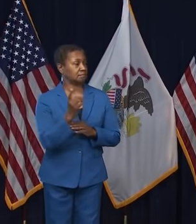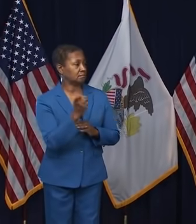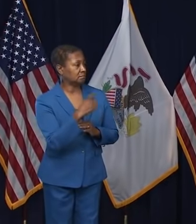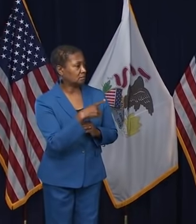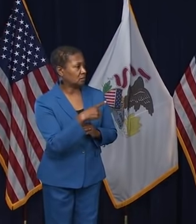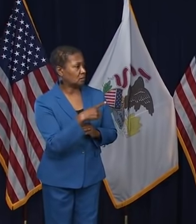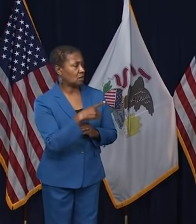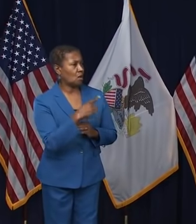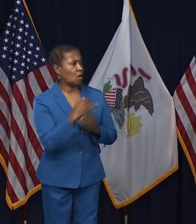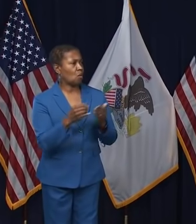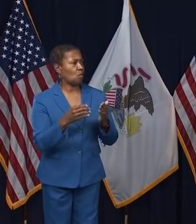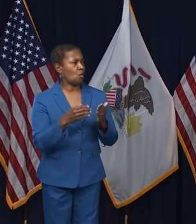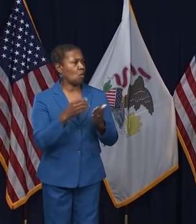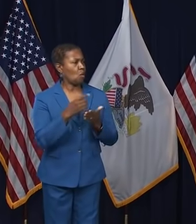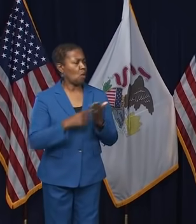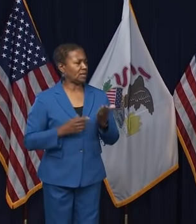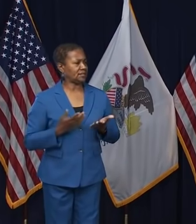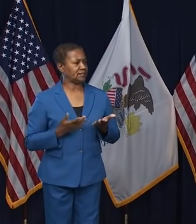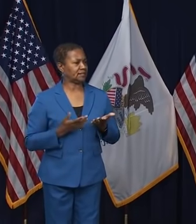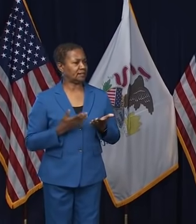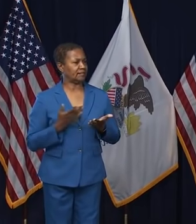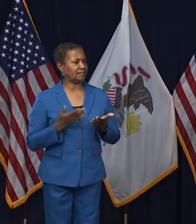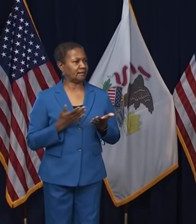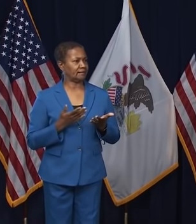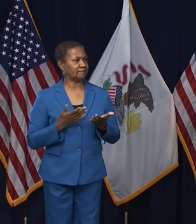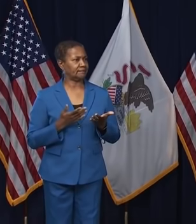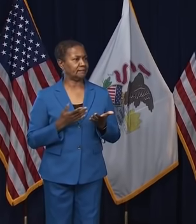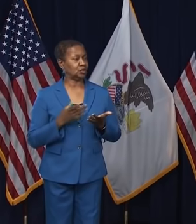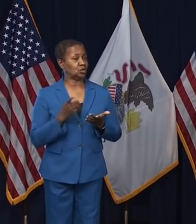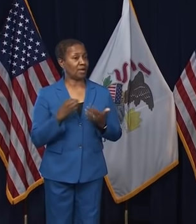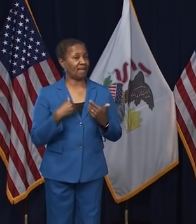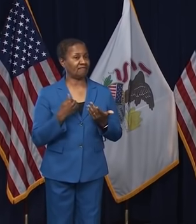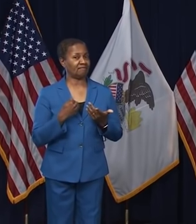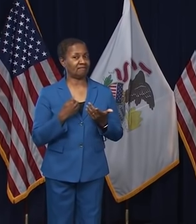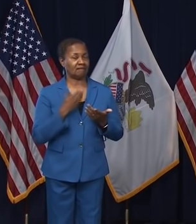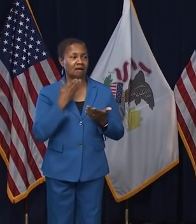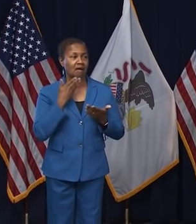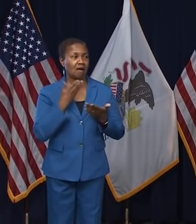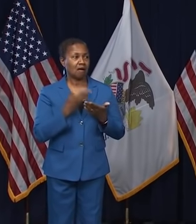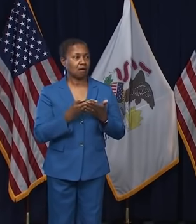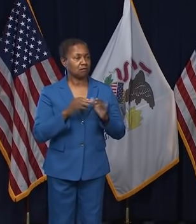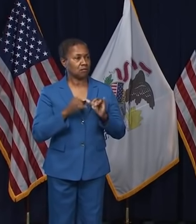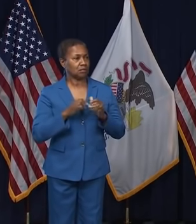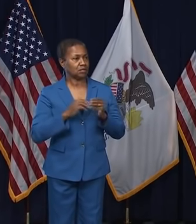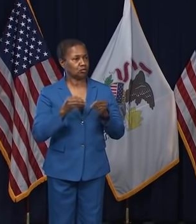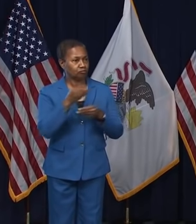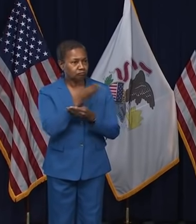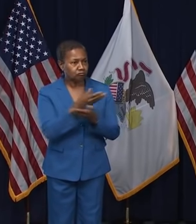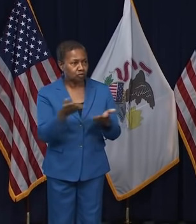prescription. For questions